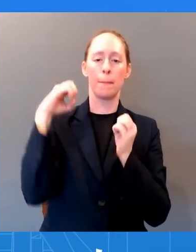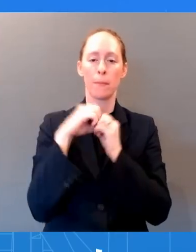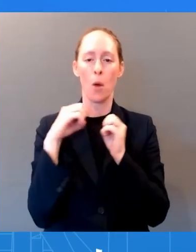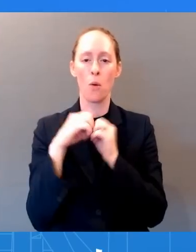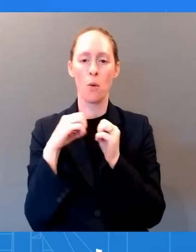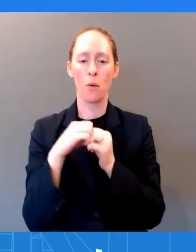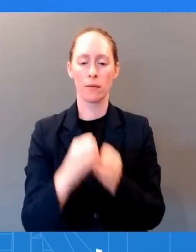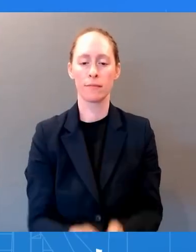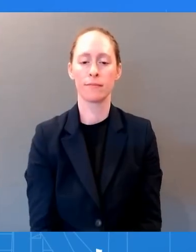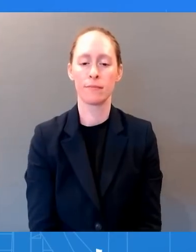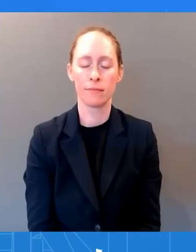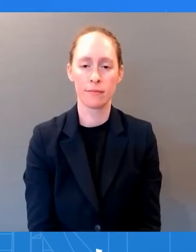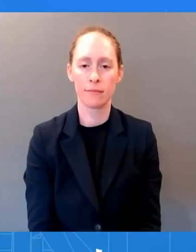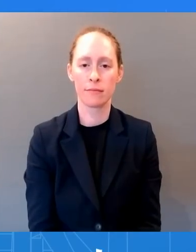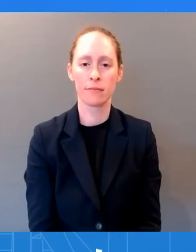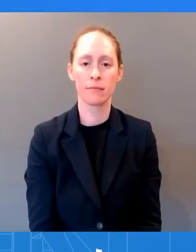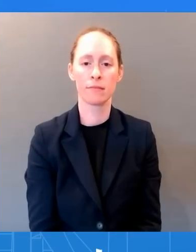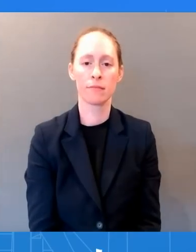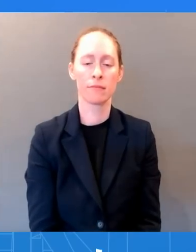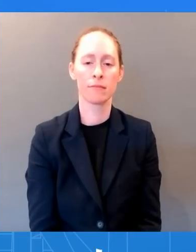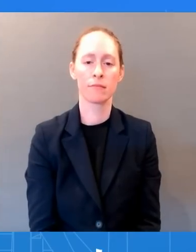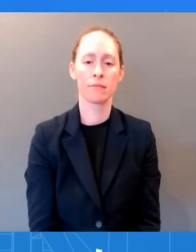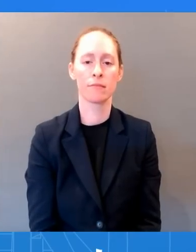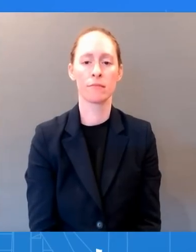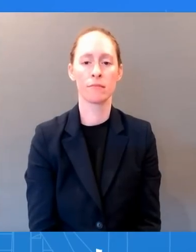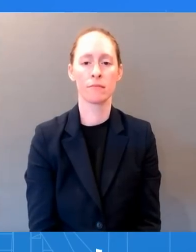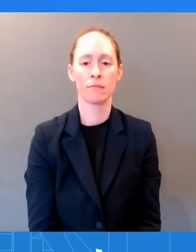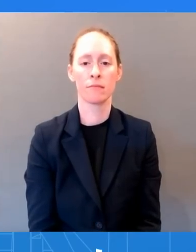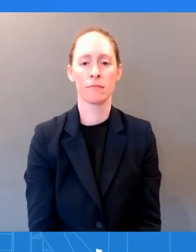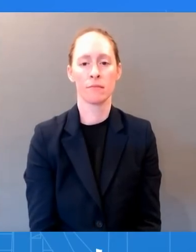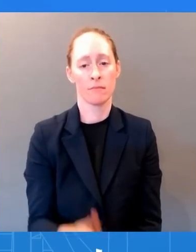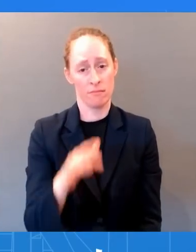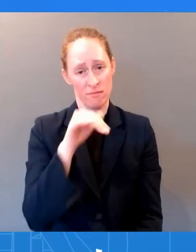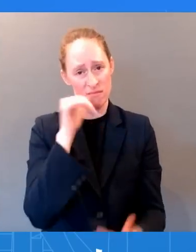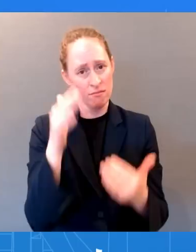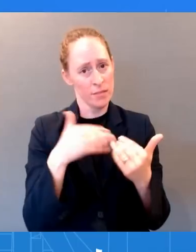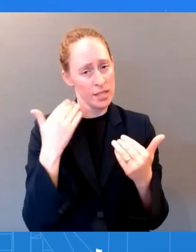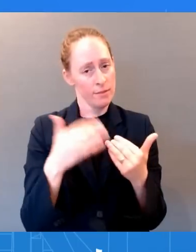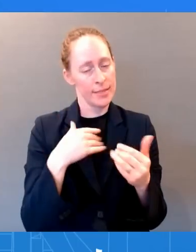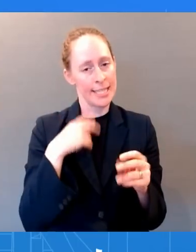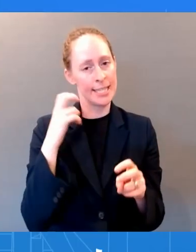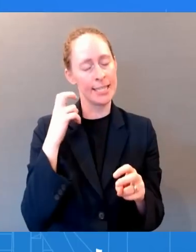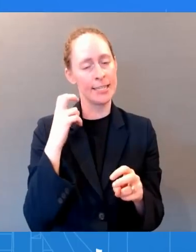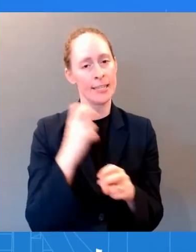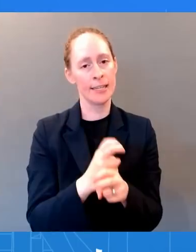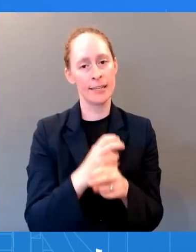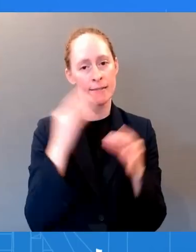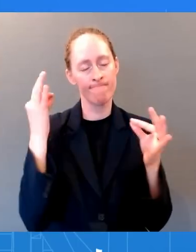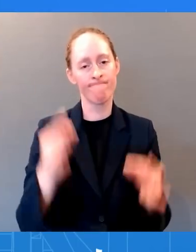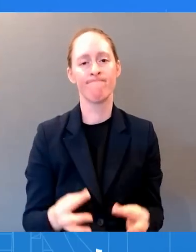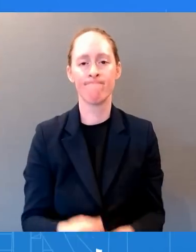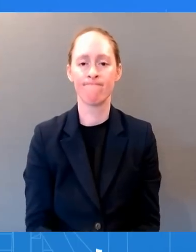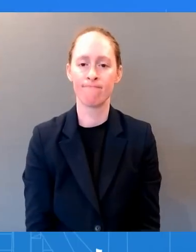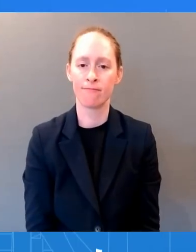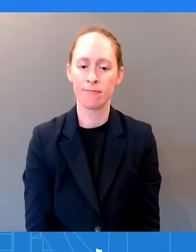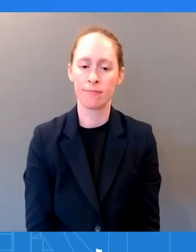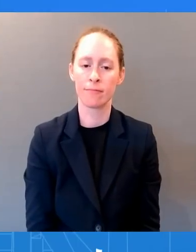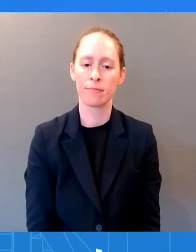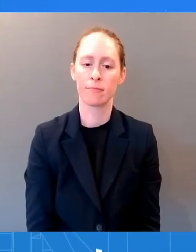Yes, we had to make some tough decisions, and this is part of that. The Press: The other question I wanted to ask you is on Afghanistan, specifically the Afghans